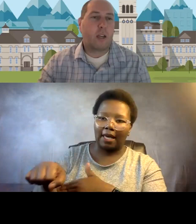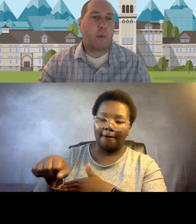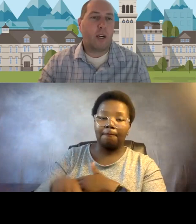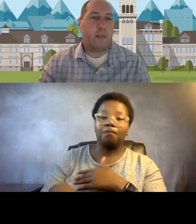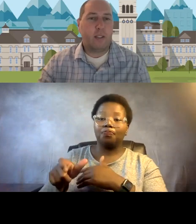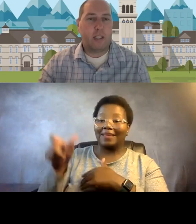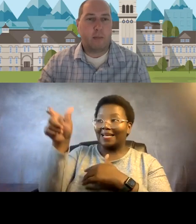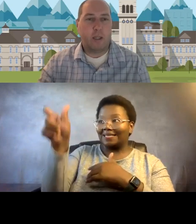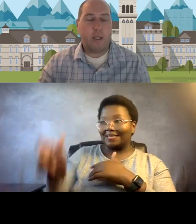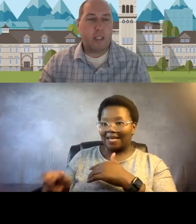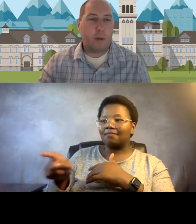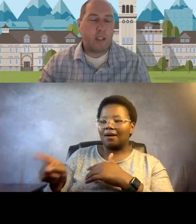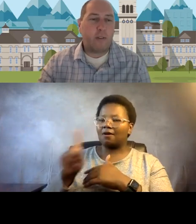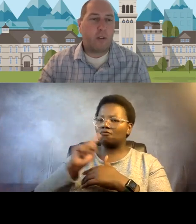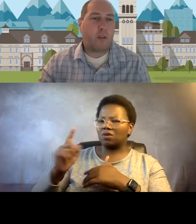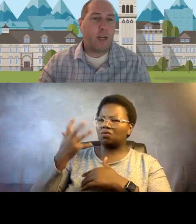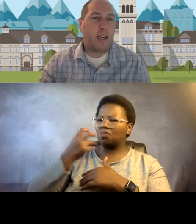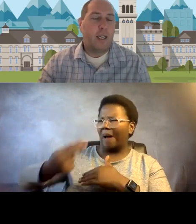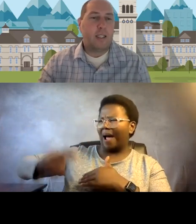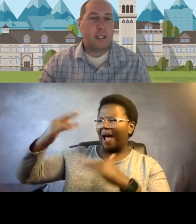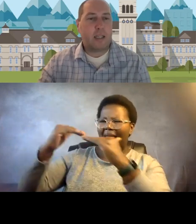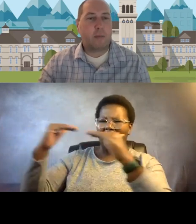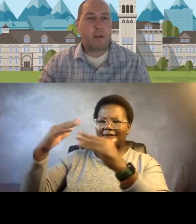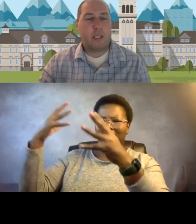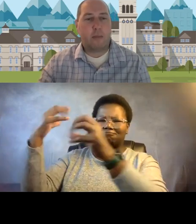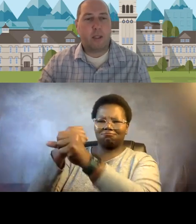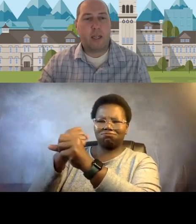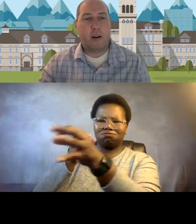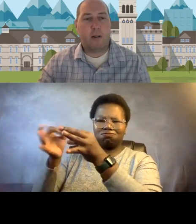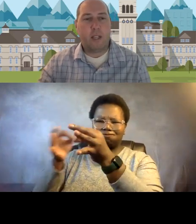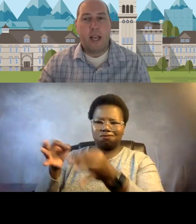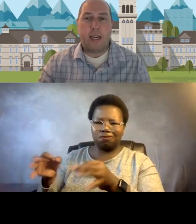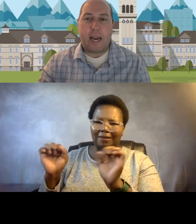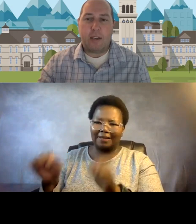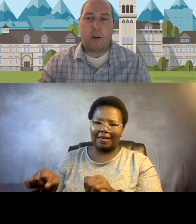summary of accessibility. On this page it found three detectable accessibility Errors and eight